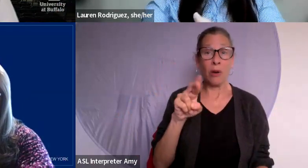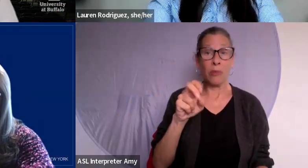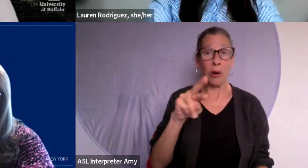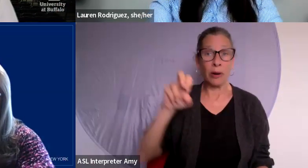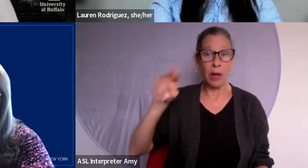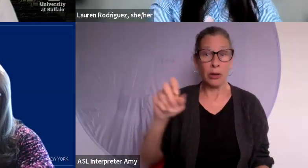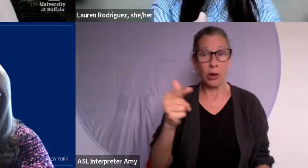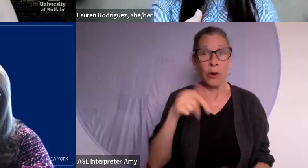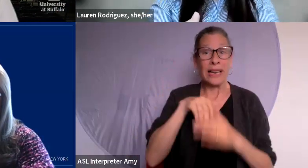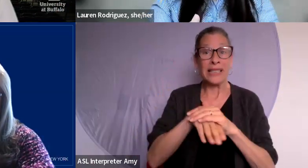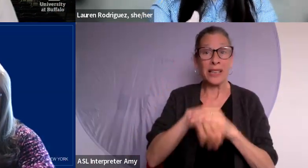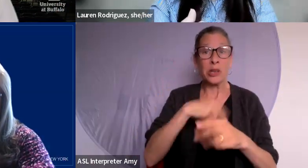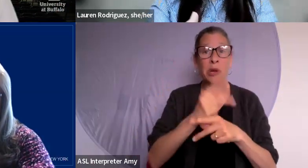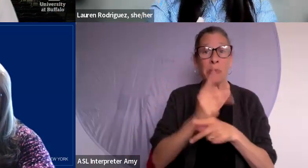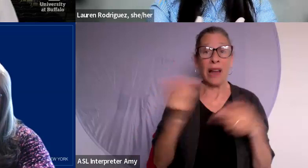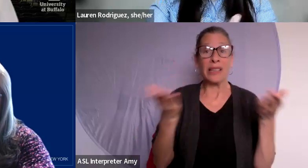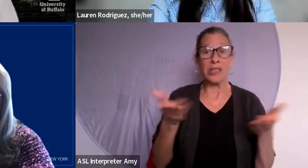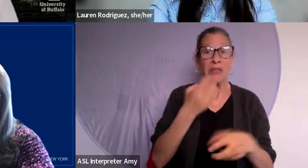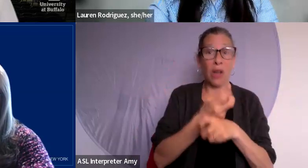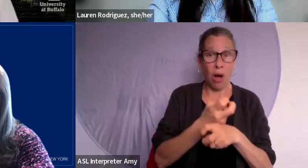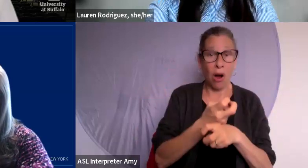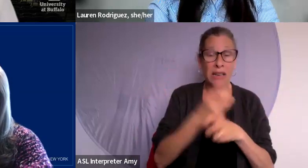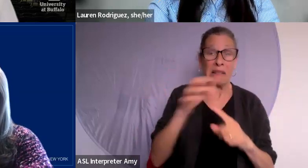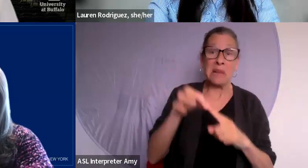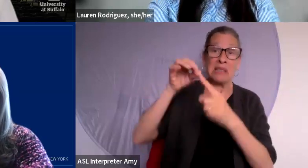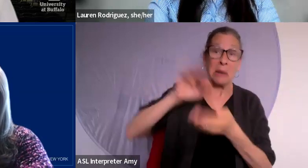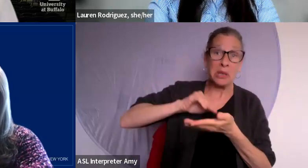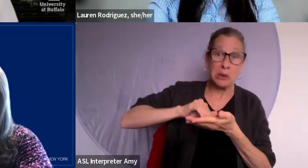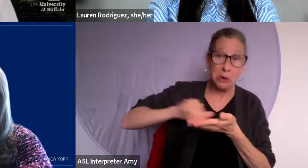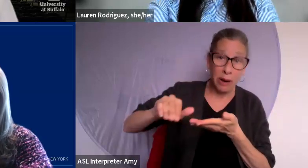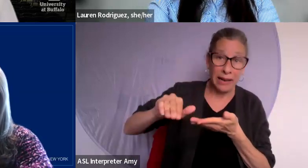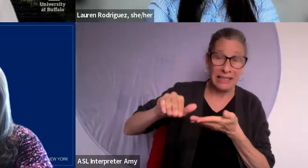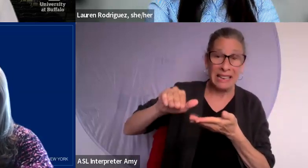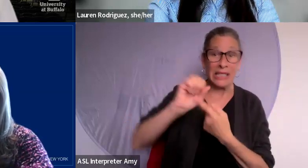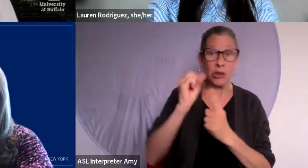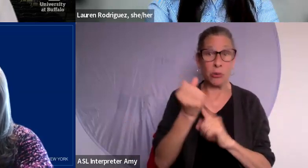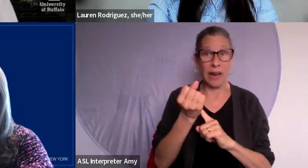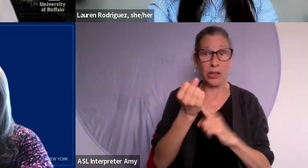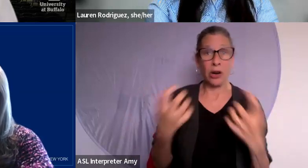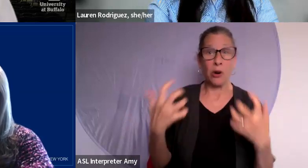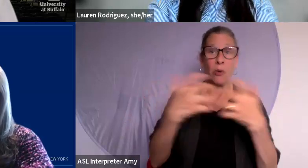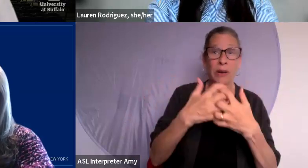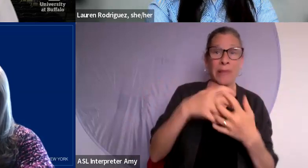is extremely difficult. Exceptions may be granted in specific instances where compliance is not possible, or